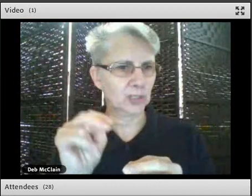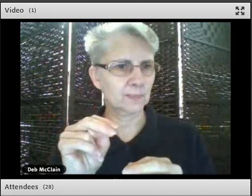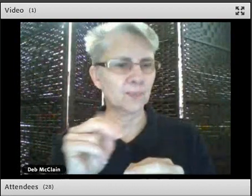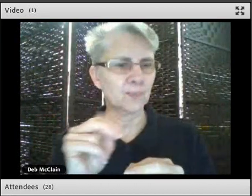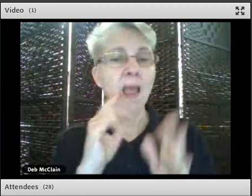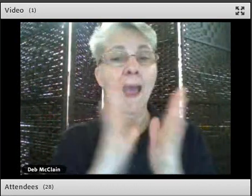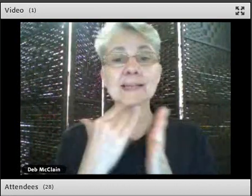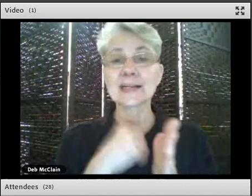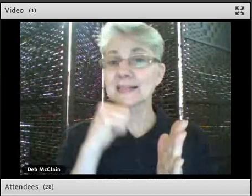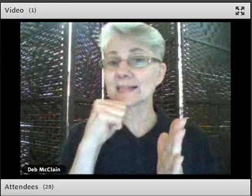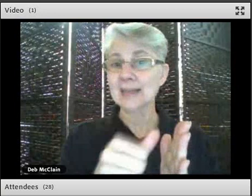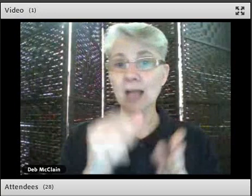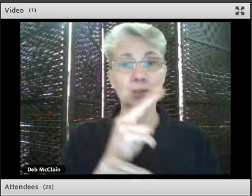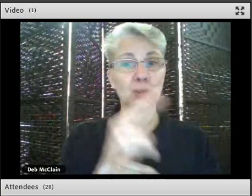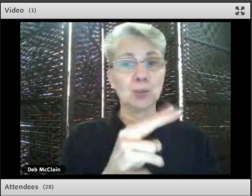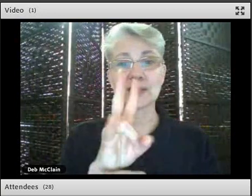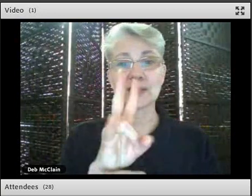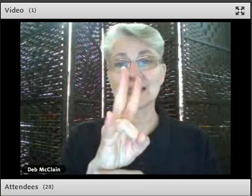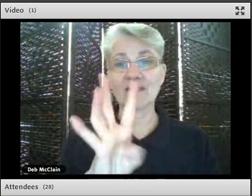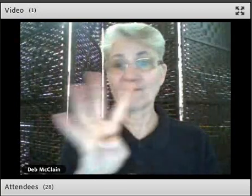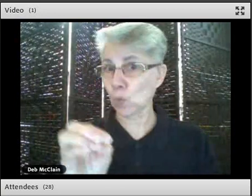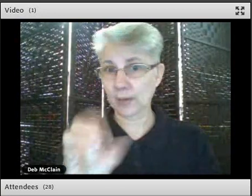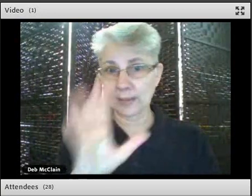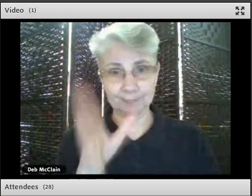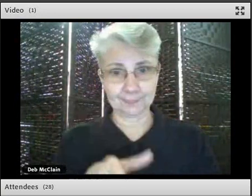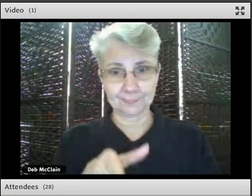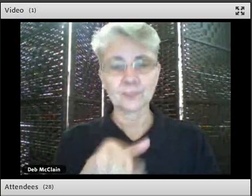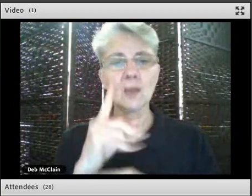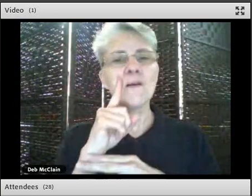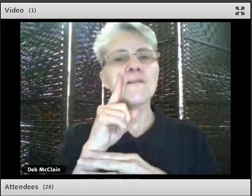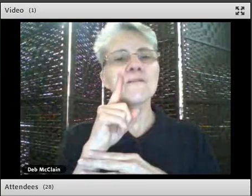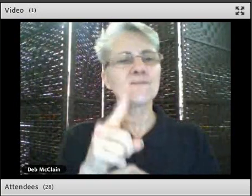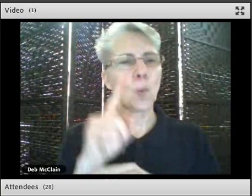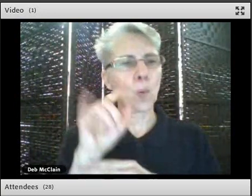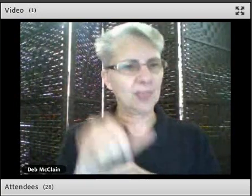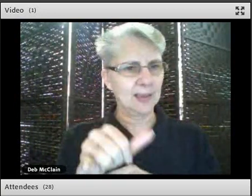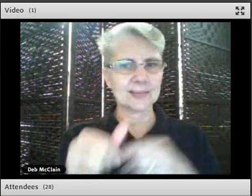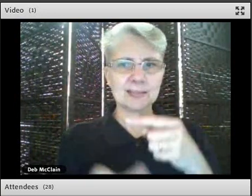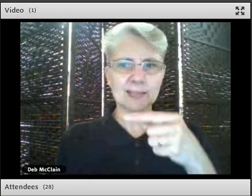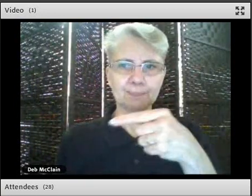So, here on the print record for "Harry Potter and the Half-Blood Prince,"